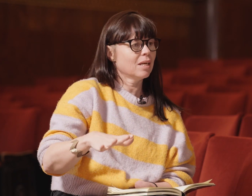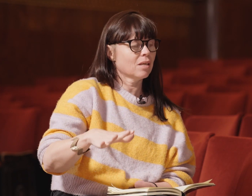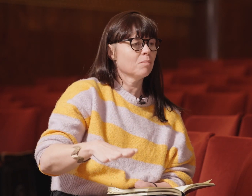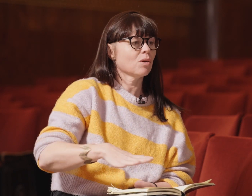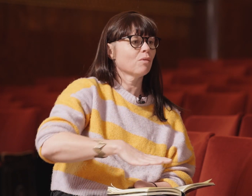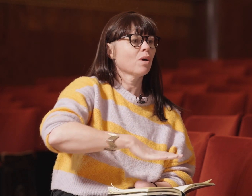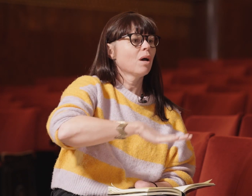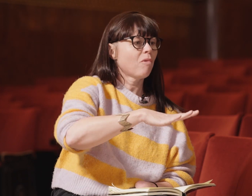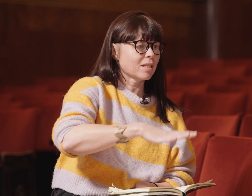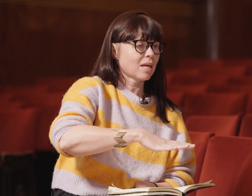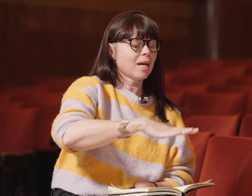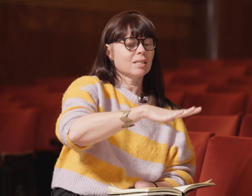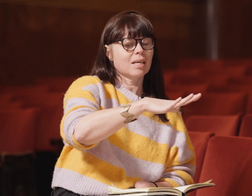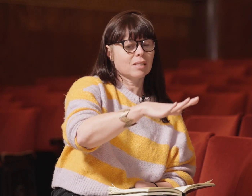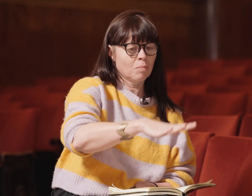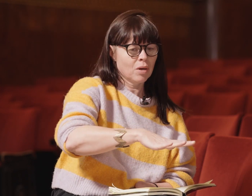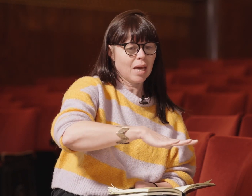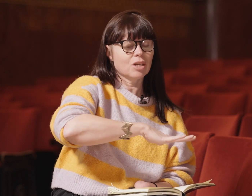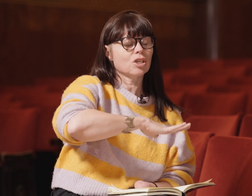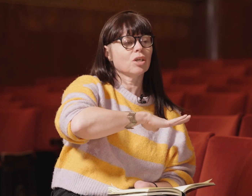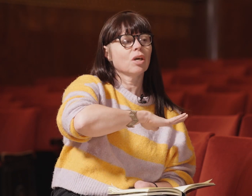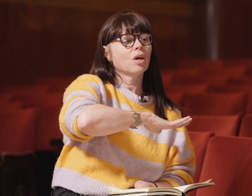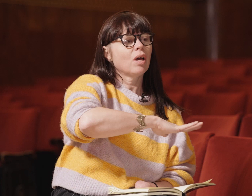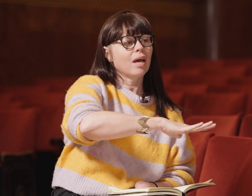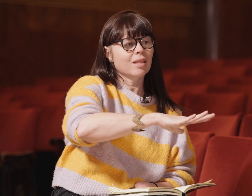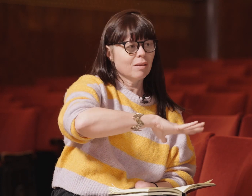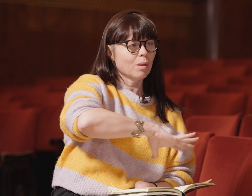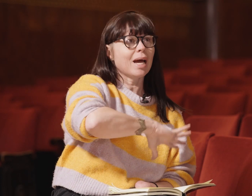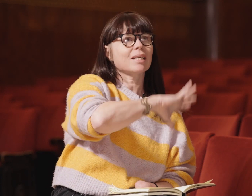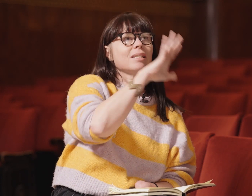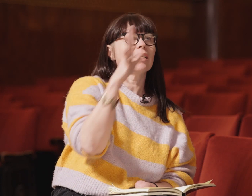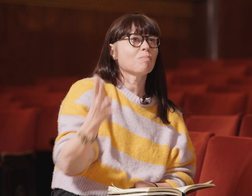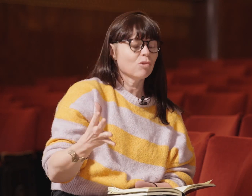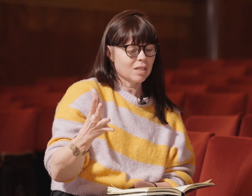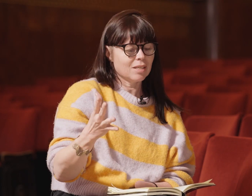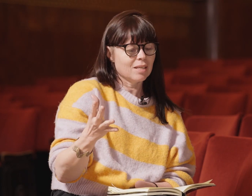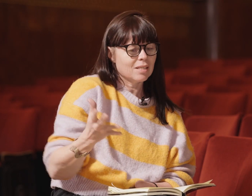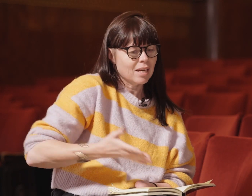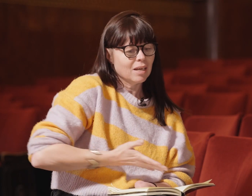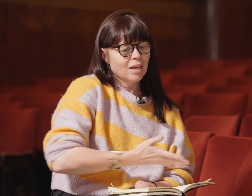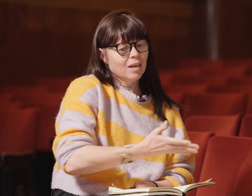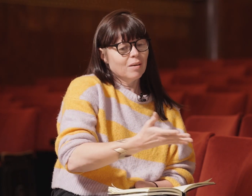in terms of practical access, communication, the access in its broadest sense,